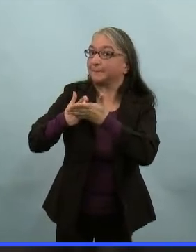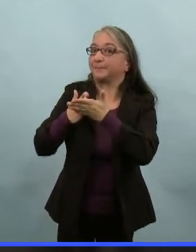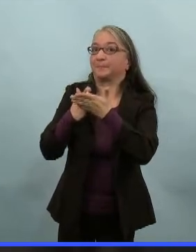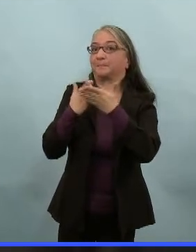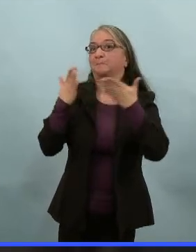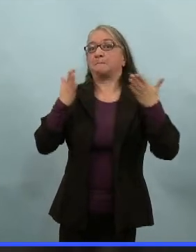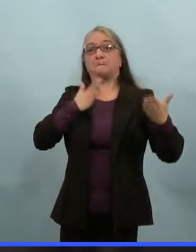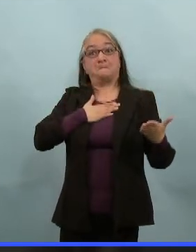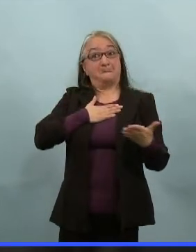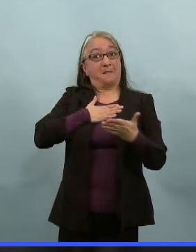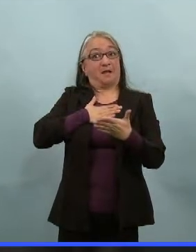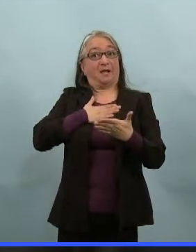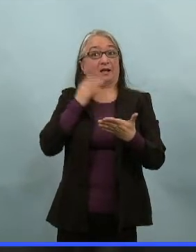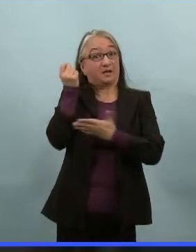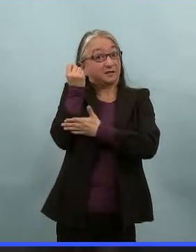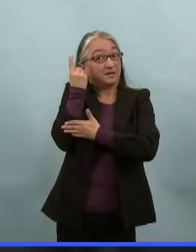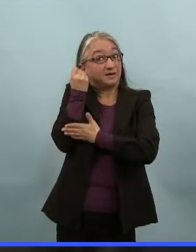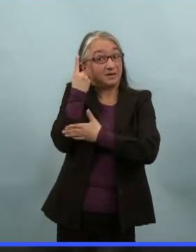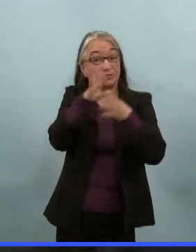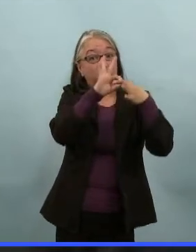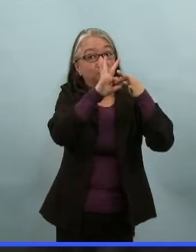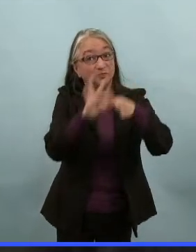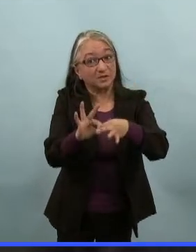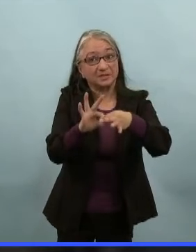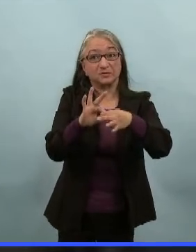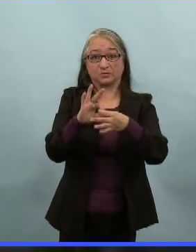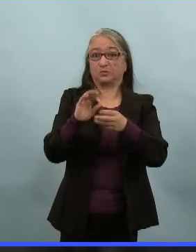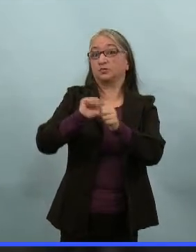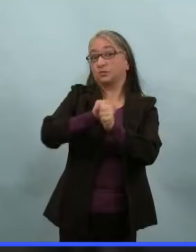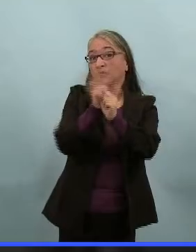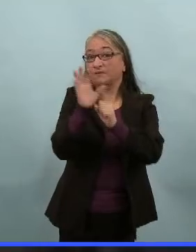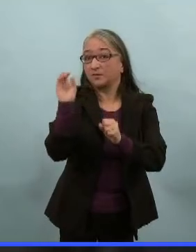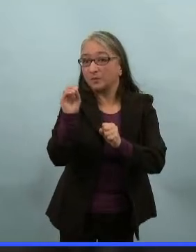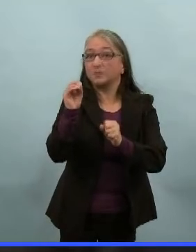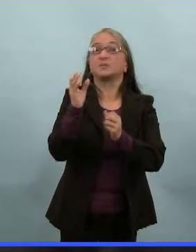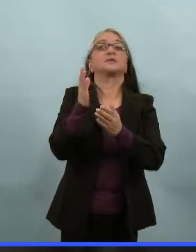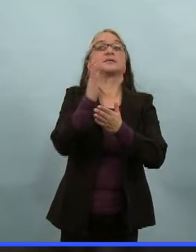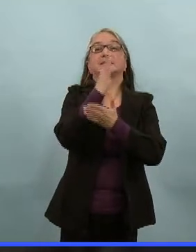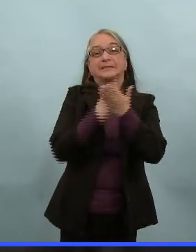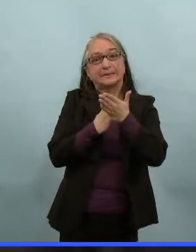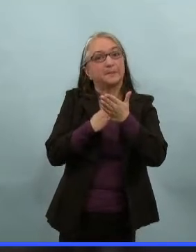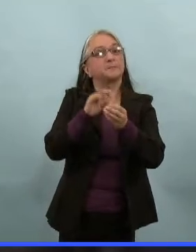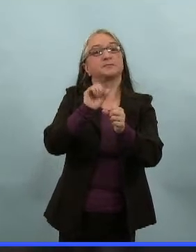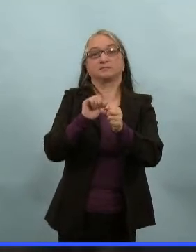been related to omicron we had some cases related to the delta variant but again we are monitoring